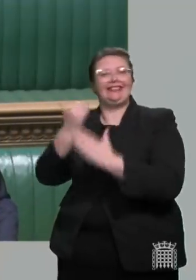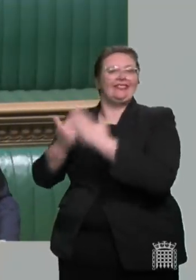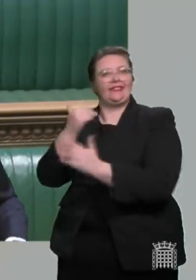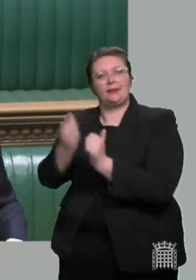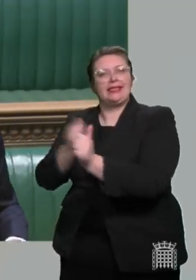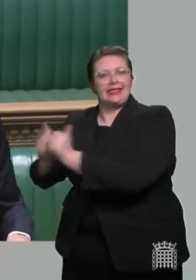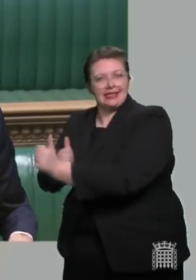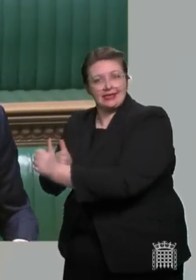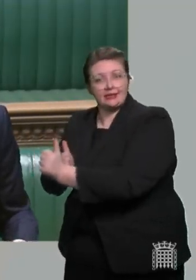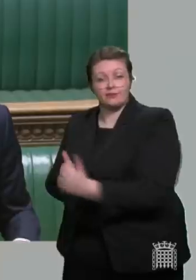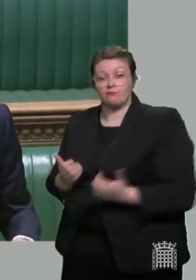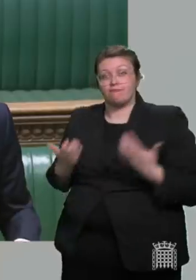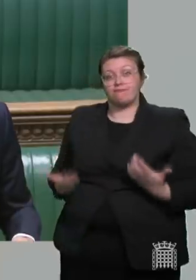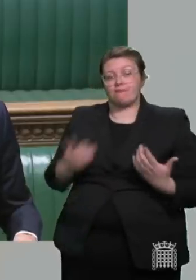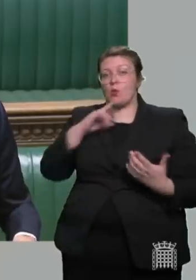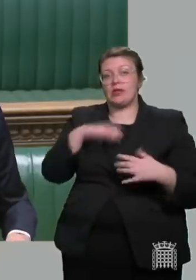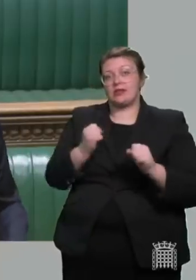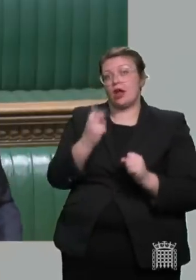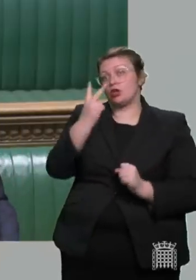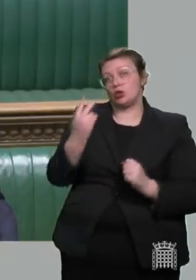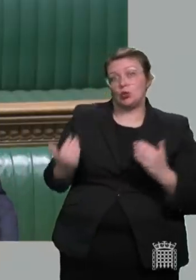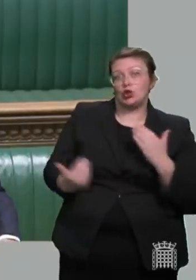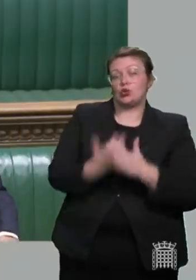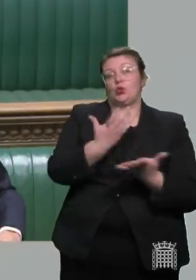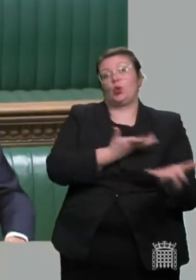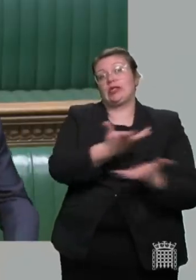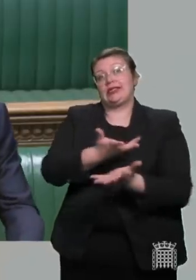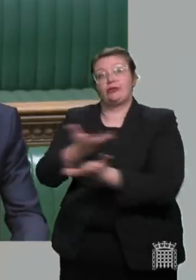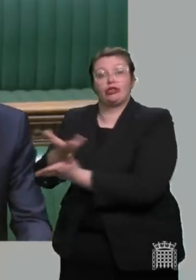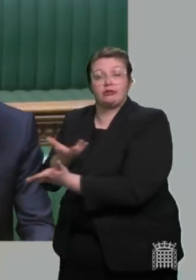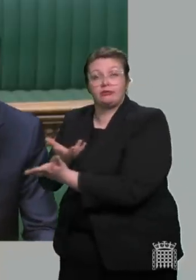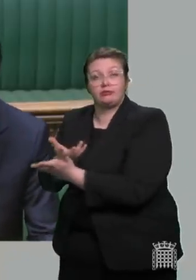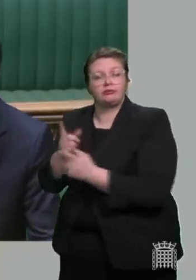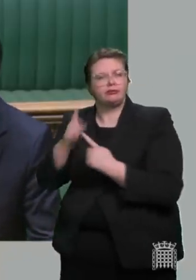to make sure our research and development tax reliefs—and our enterprise management